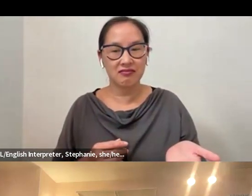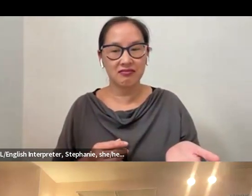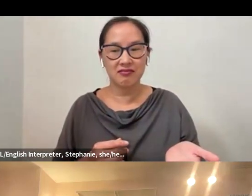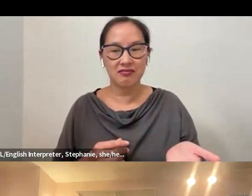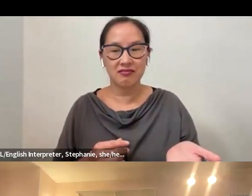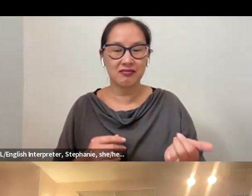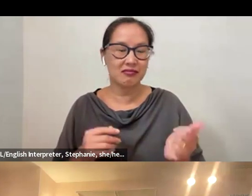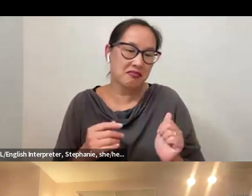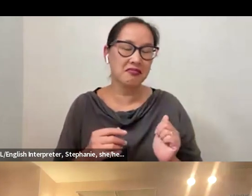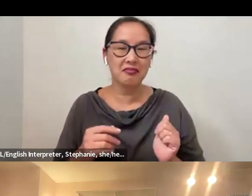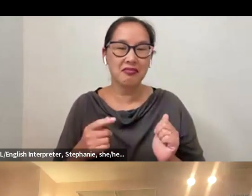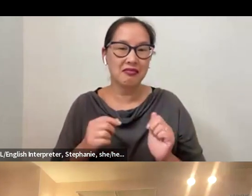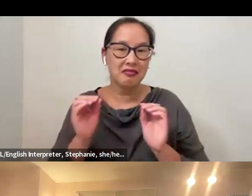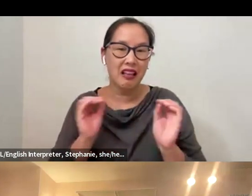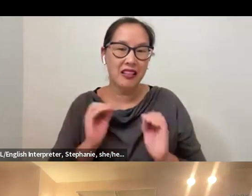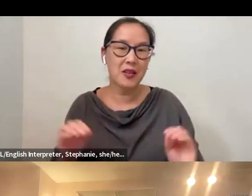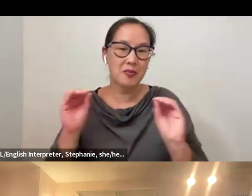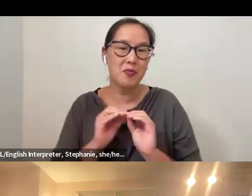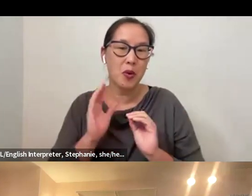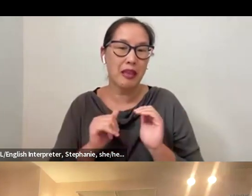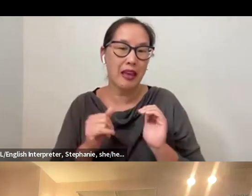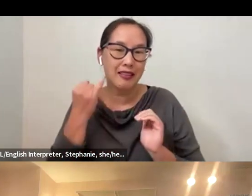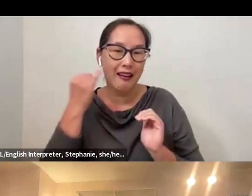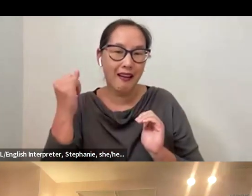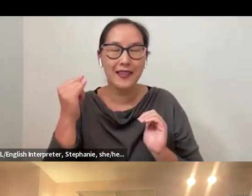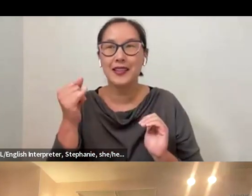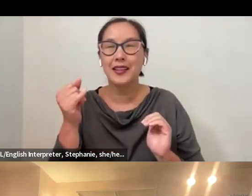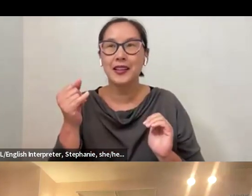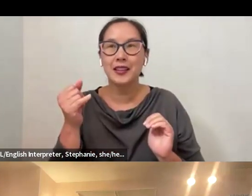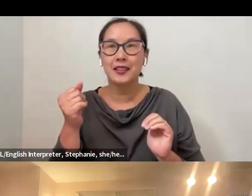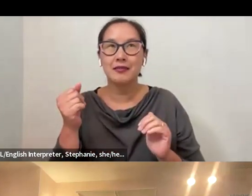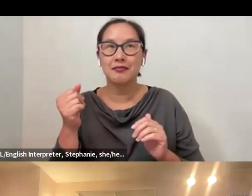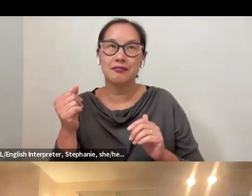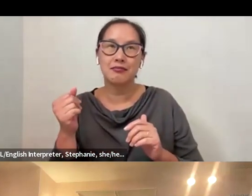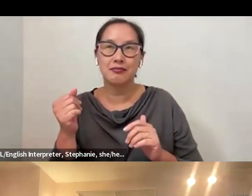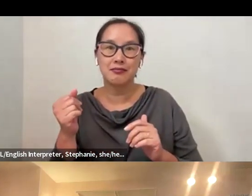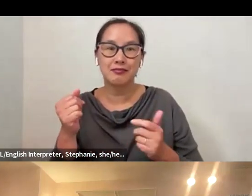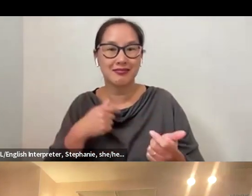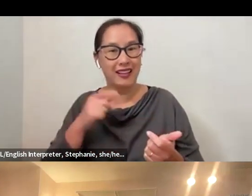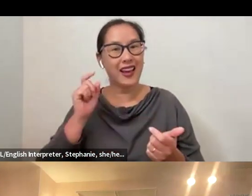the idea that I really needed to tell this story about